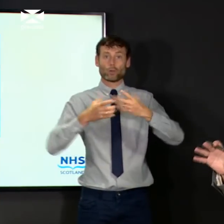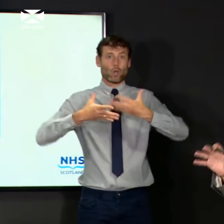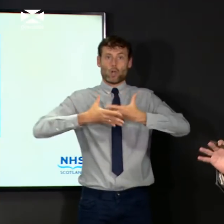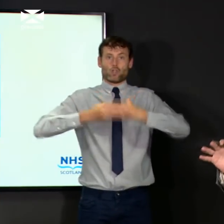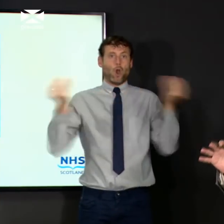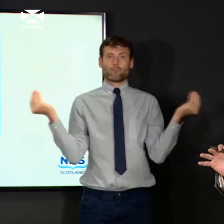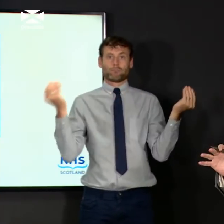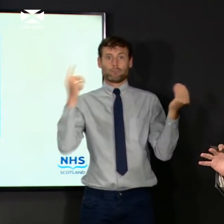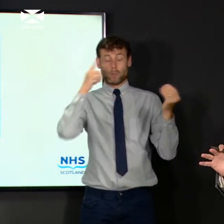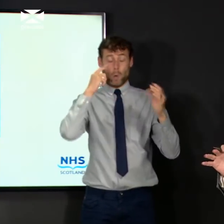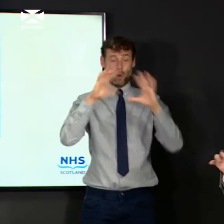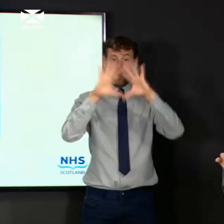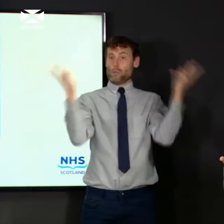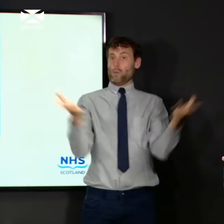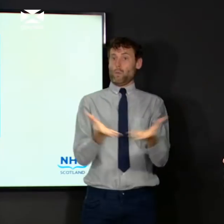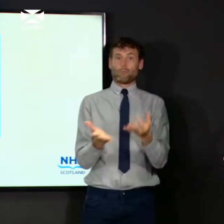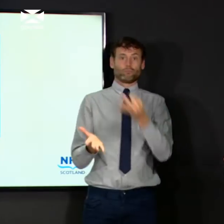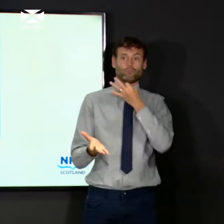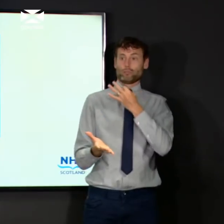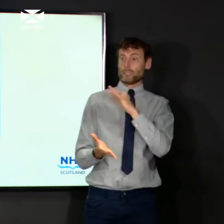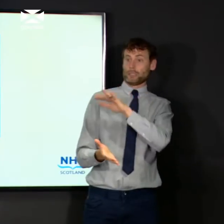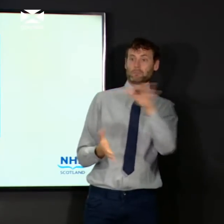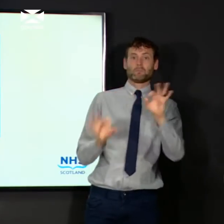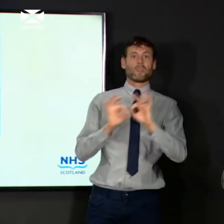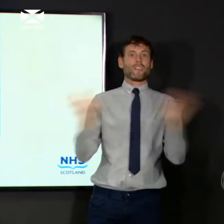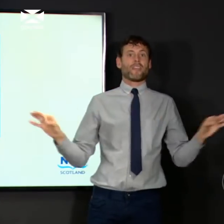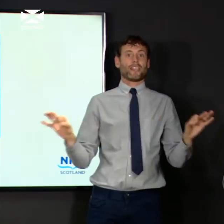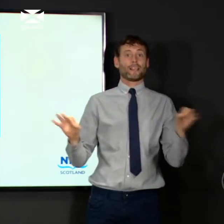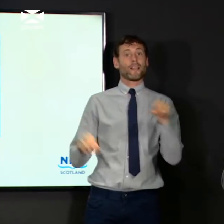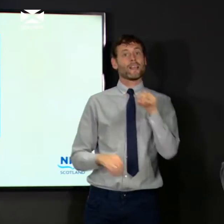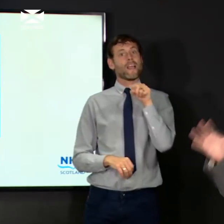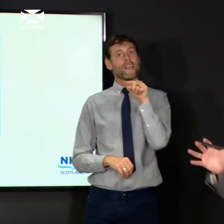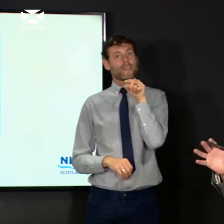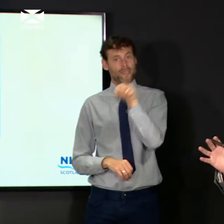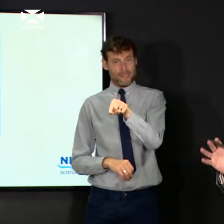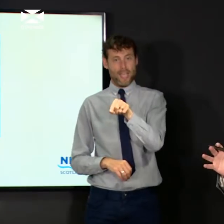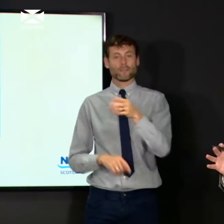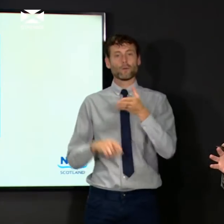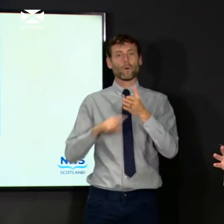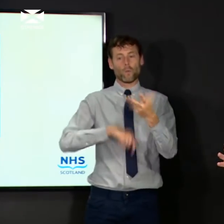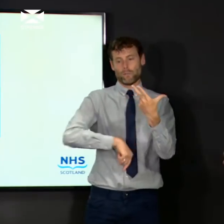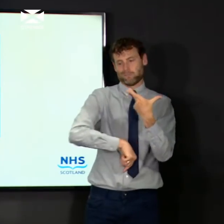anywhere in the world presently, and that required a vaccine on a global scale. So it's